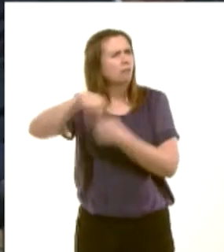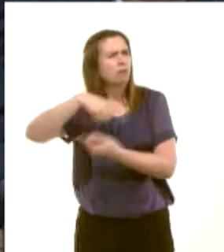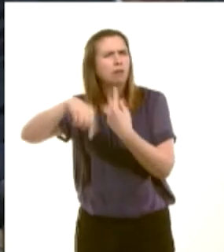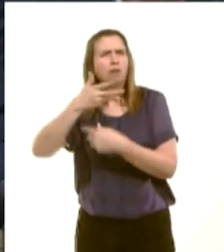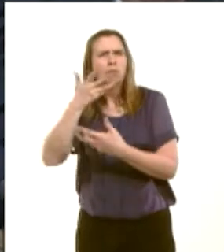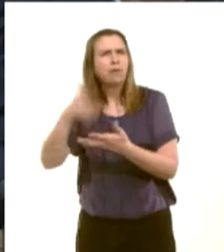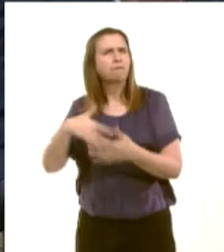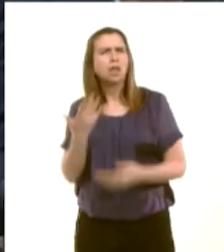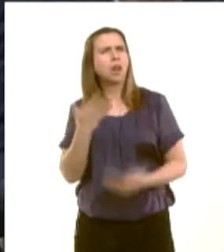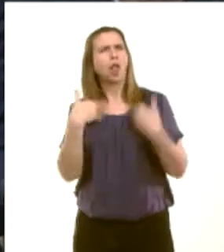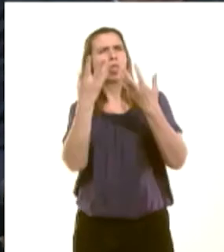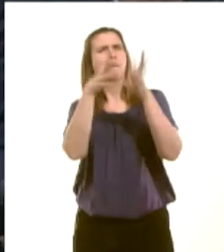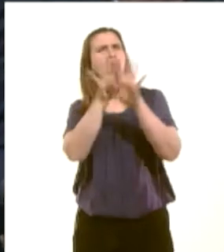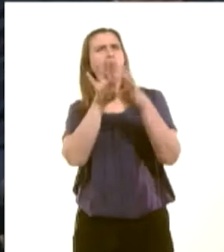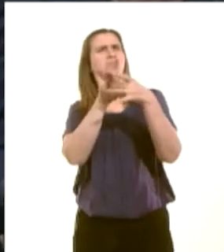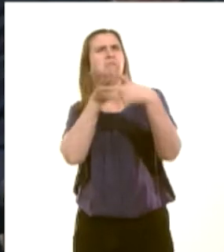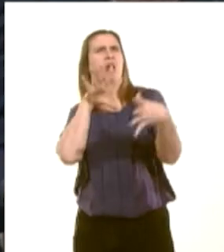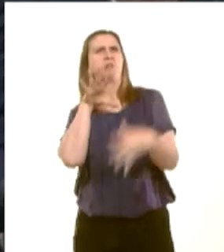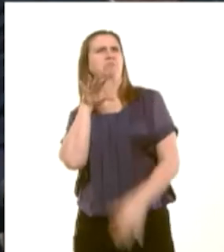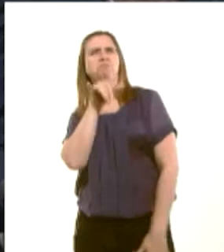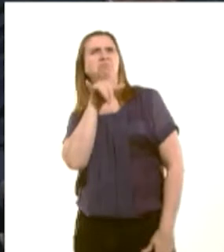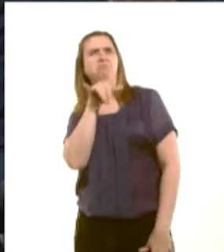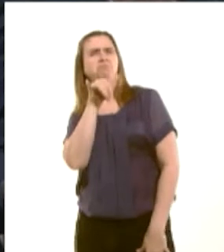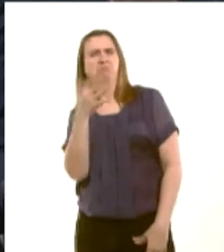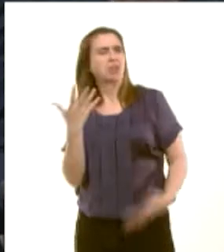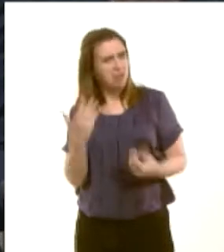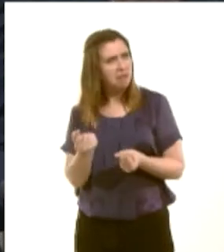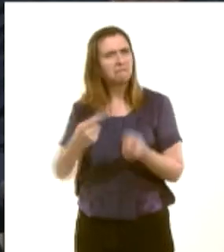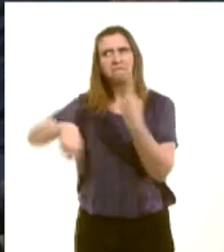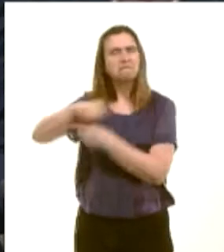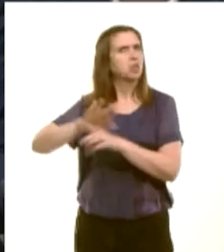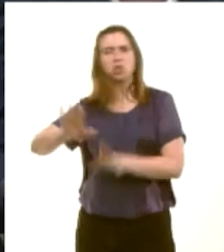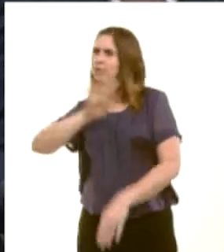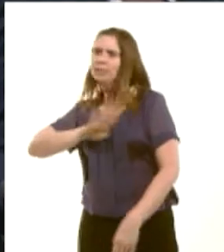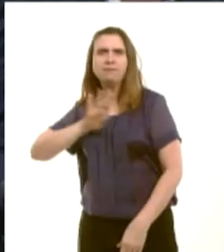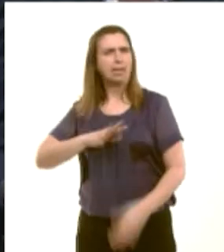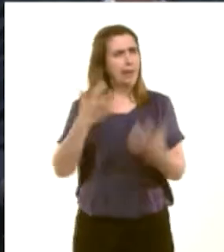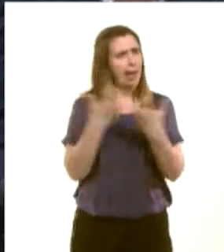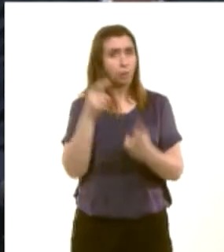board, and what will you be doing to drive forward a better sense of governance and a